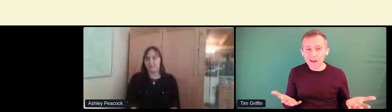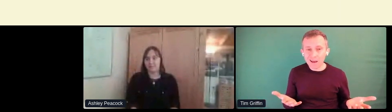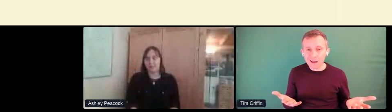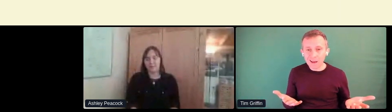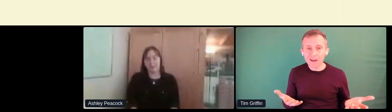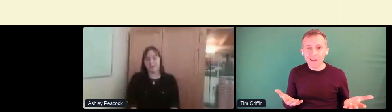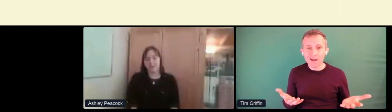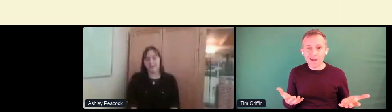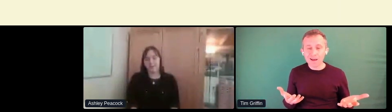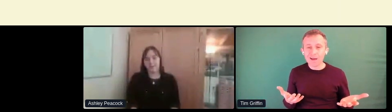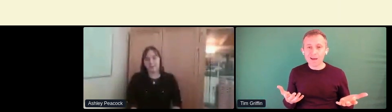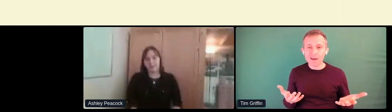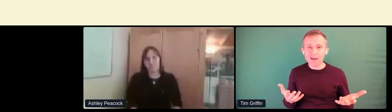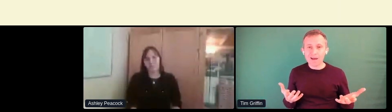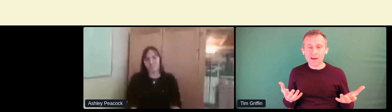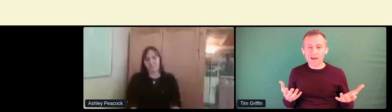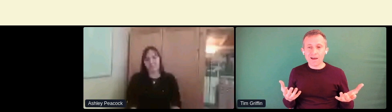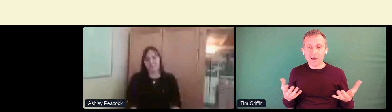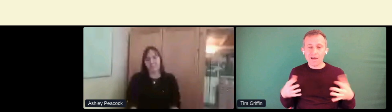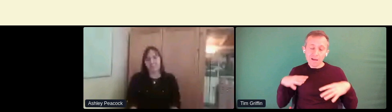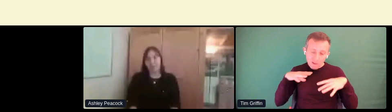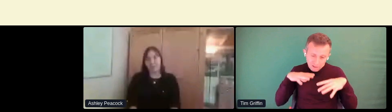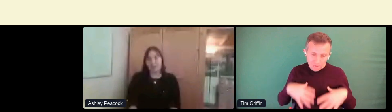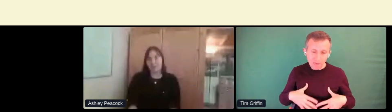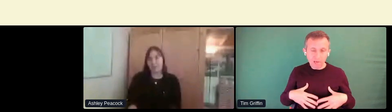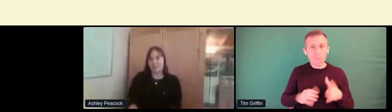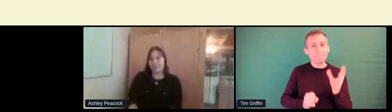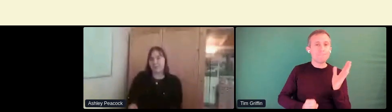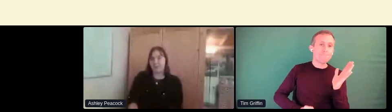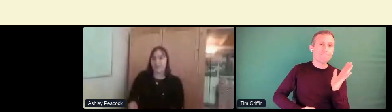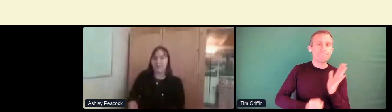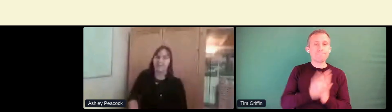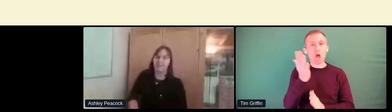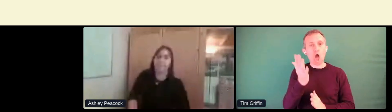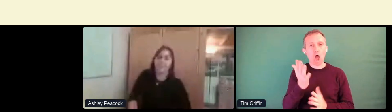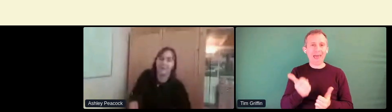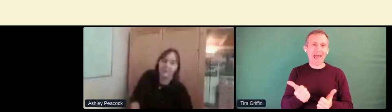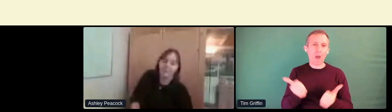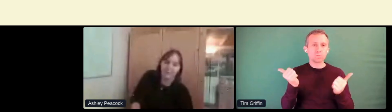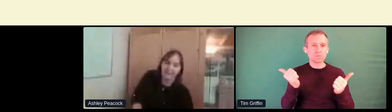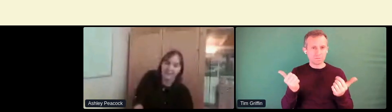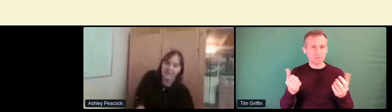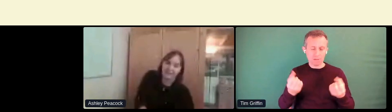burn outs by not being able to adjust to those. So we will now go on to communication.